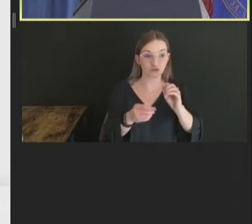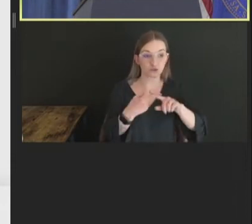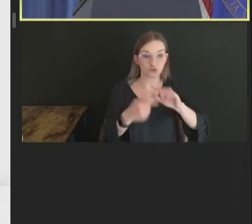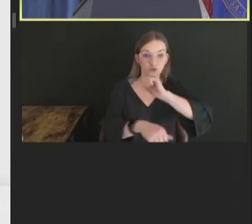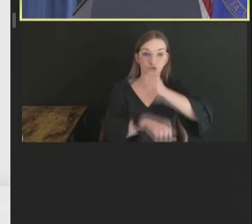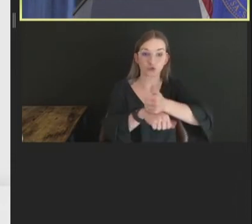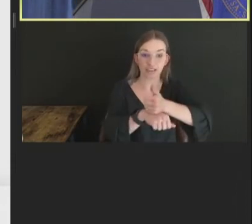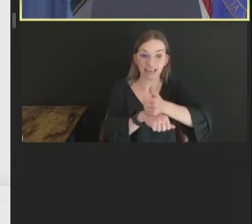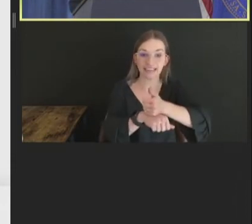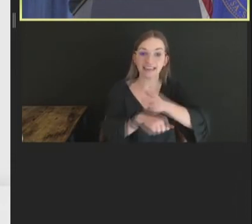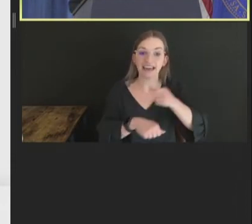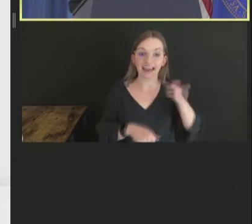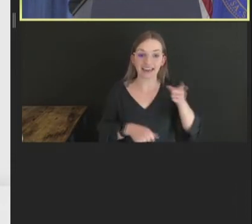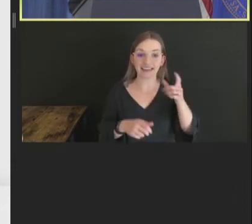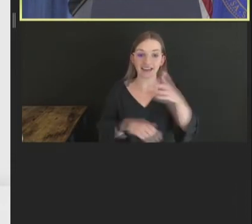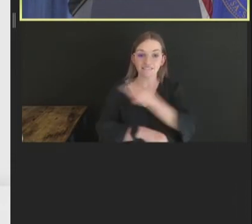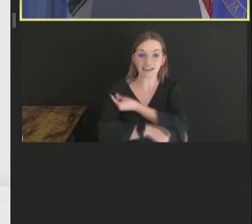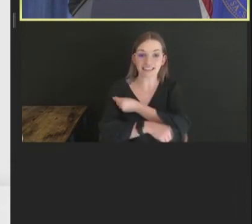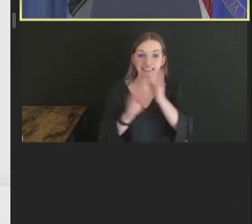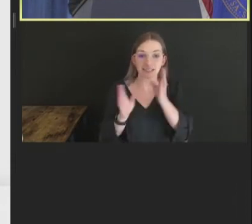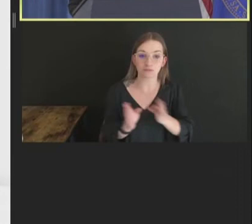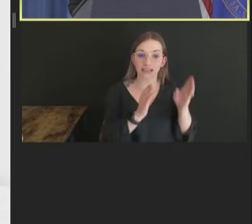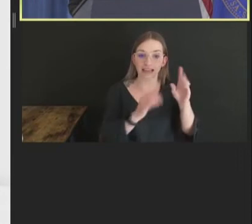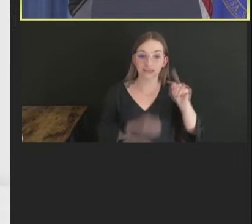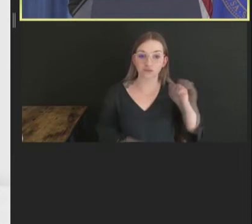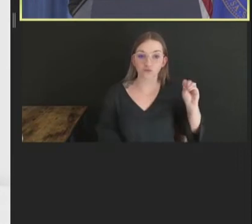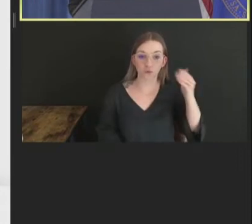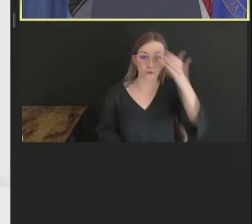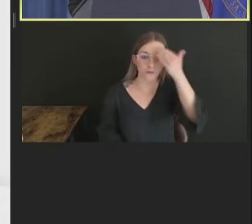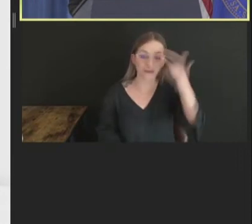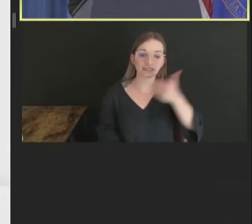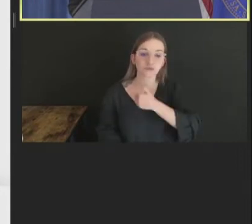state -- for counties as well as some of our statewide partners. And we also